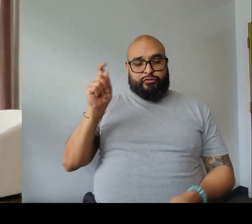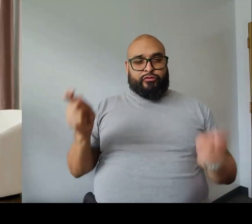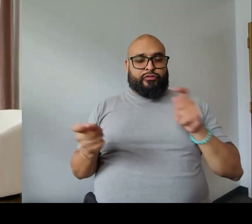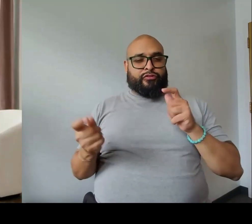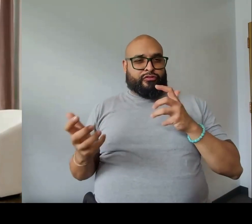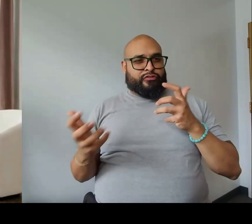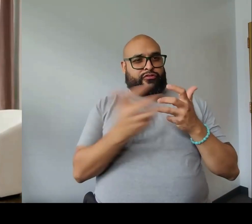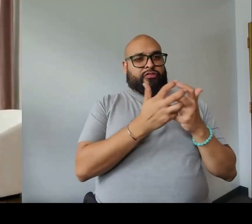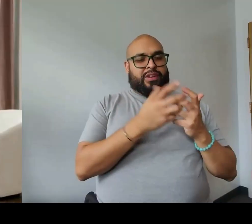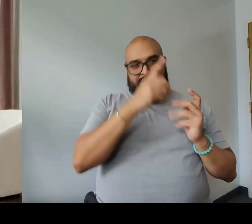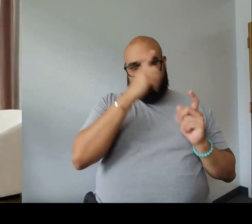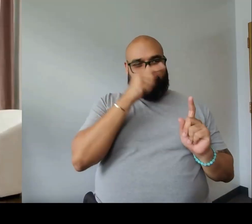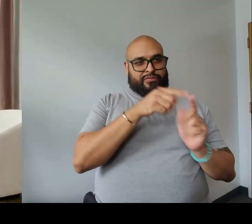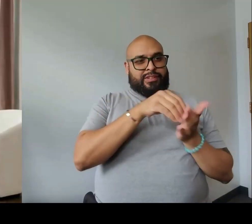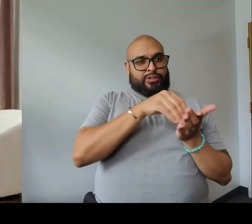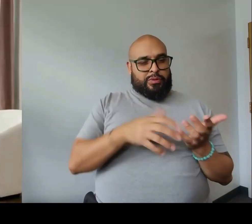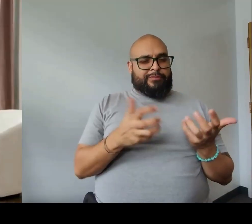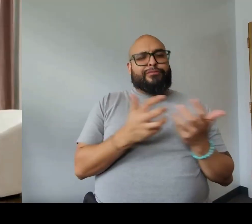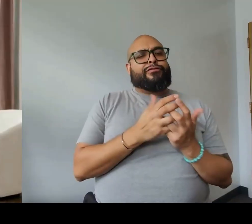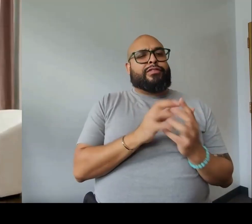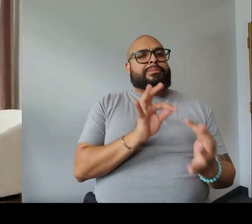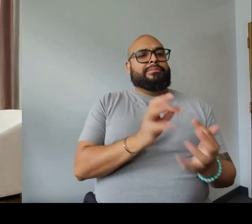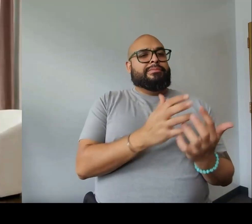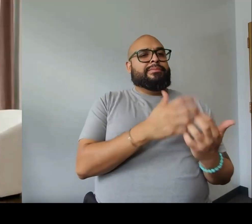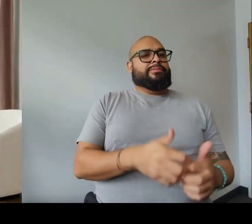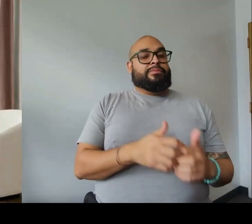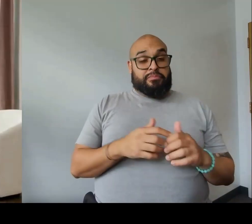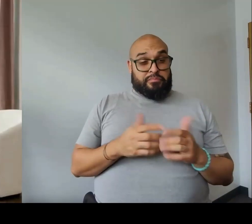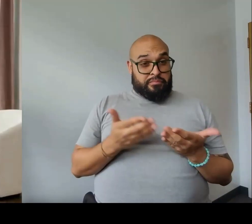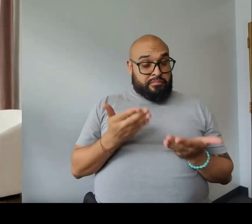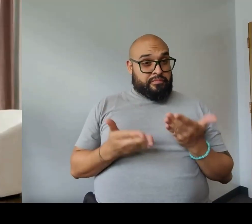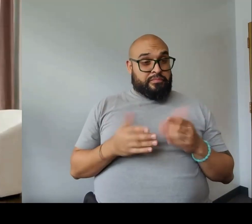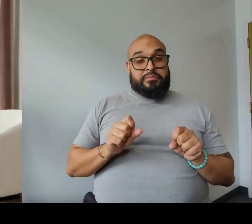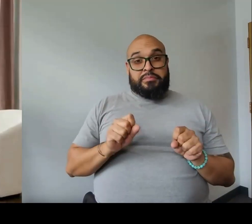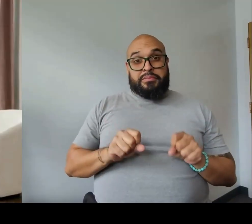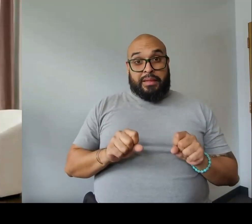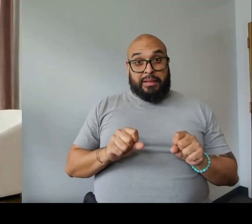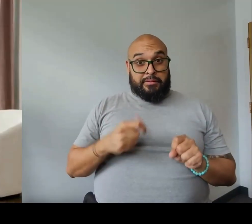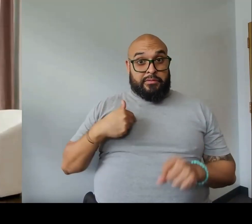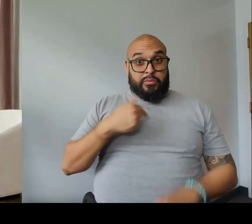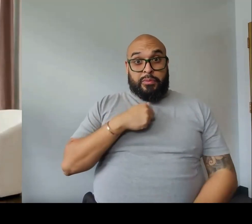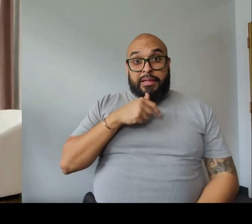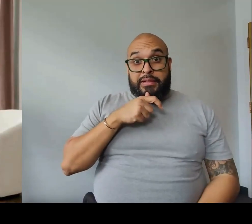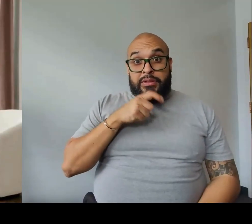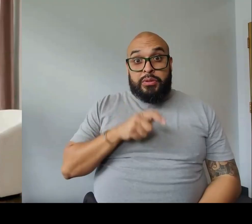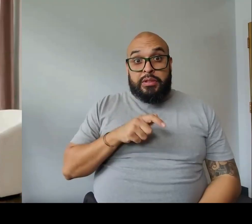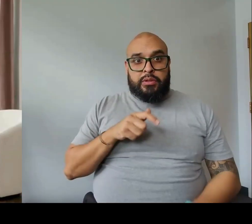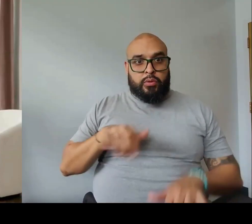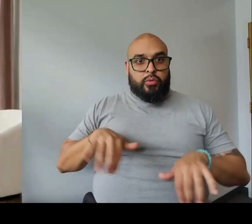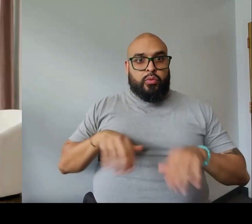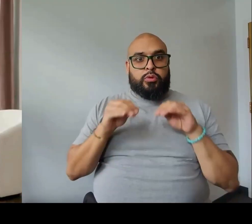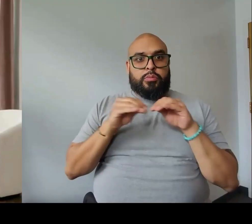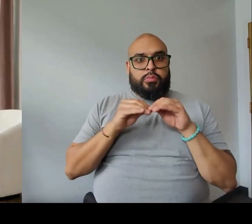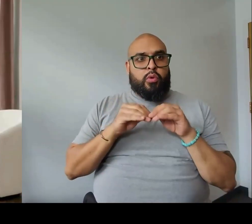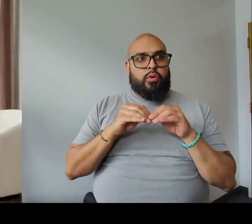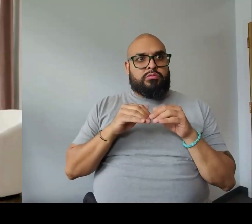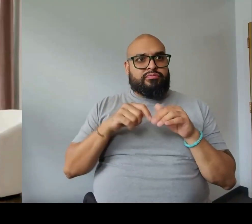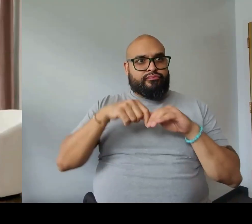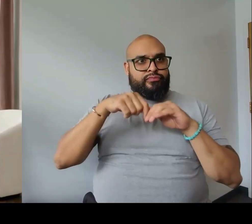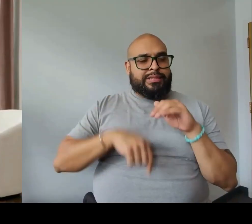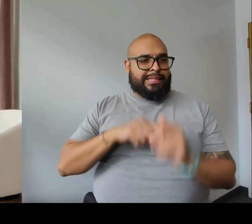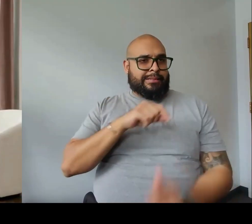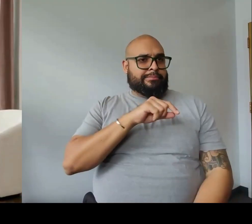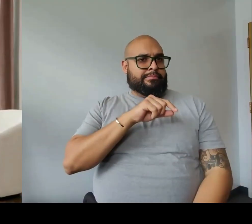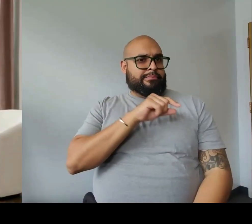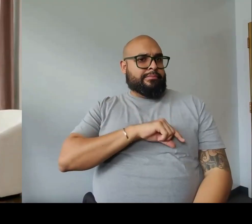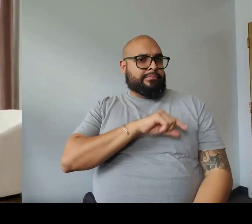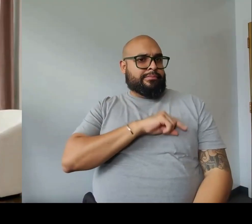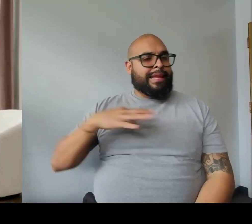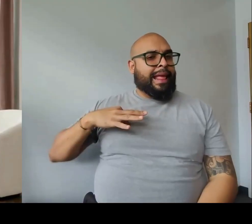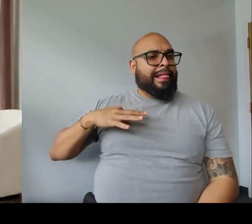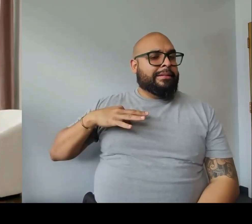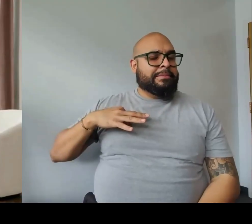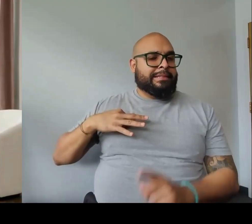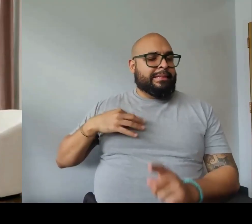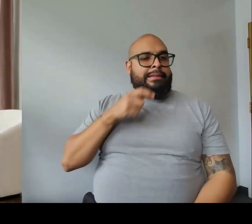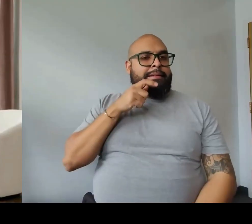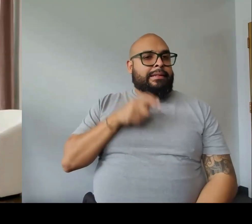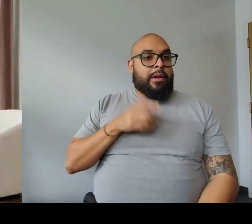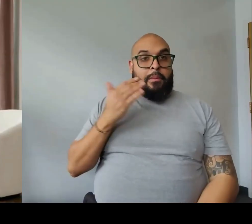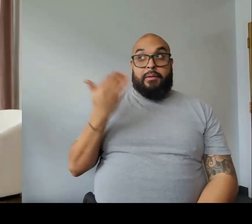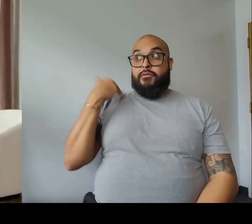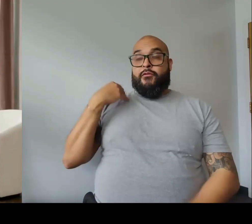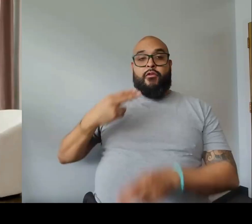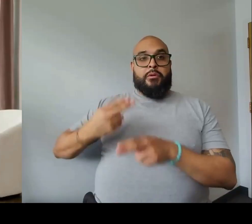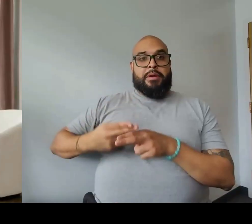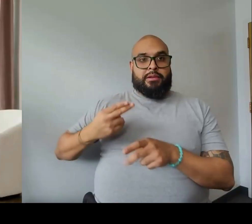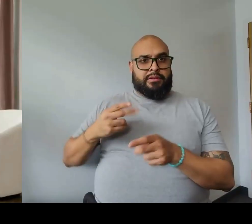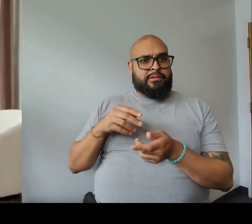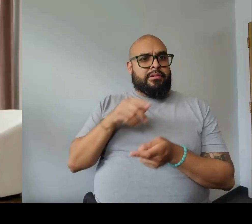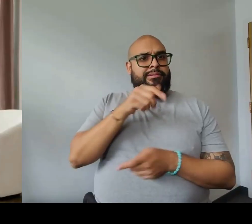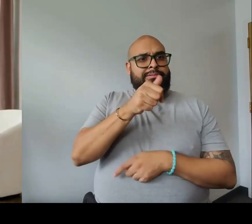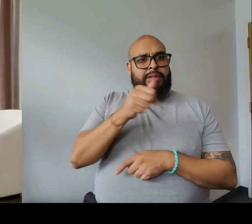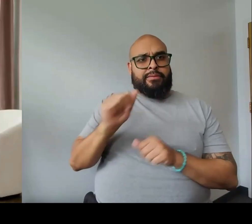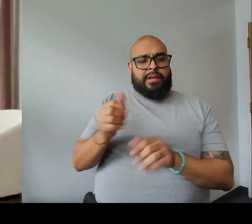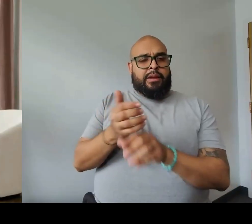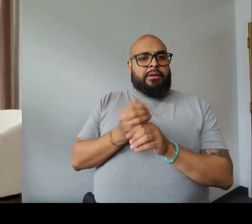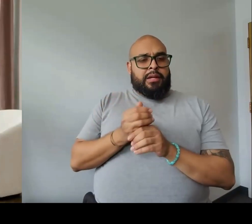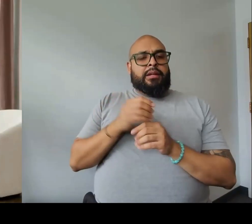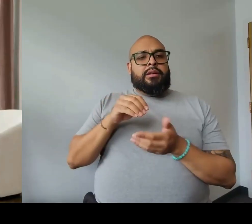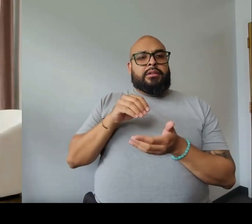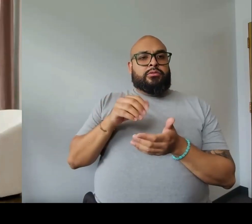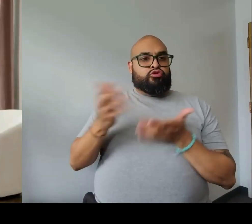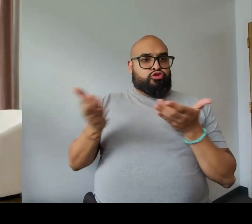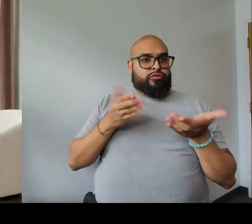And it may be in the realm of possibility that we don't need to pursue a further eligibility because as I believe it was mentioned earlier, they can get the services they need under the VI and then we're going to